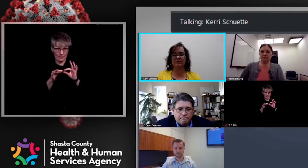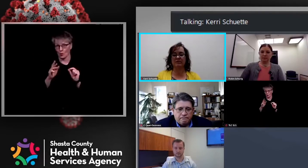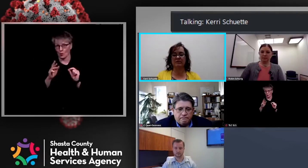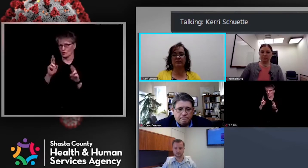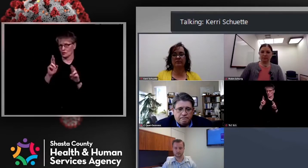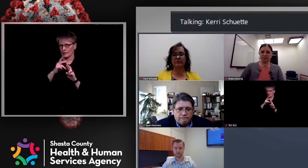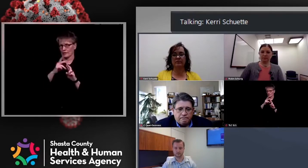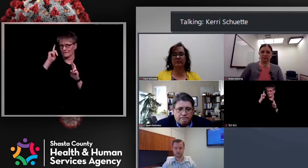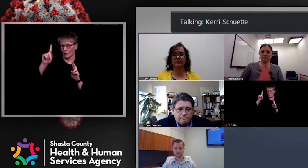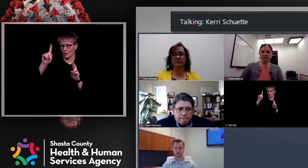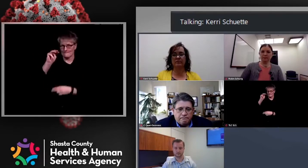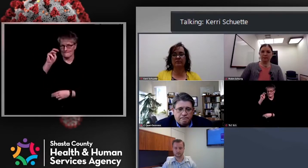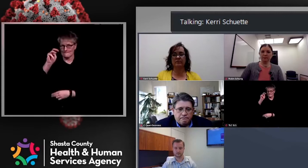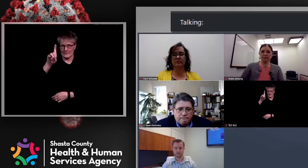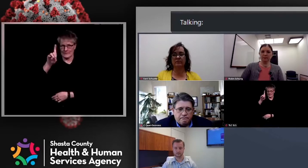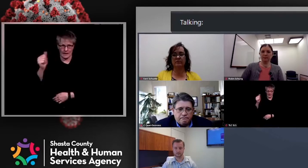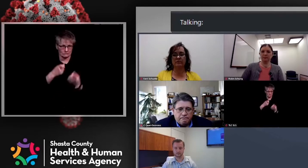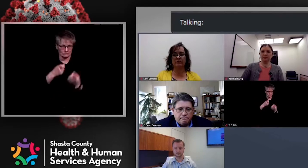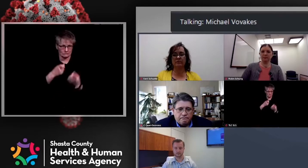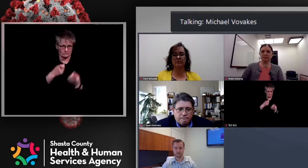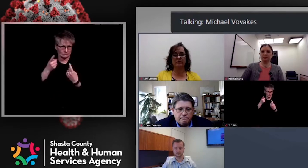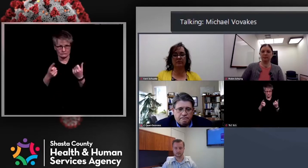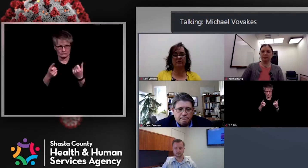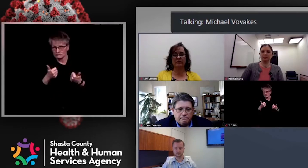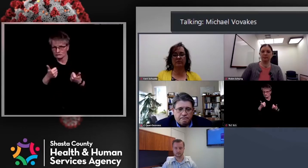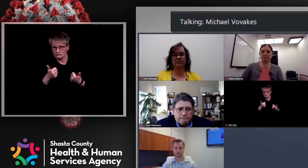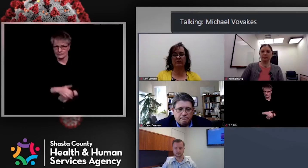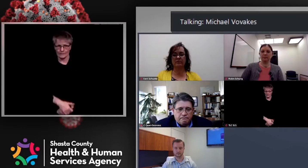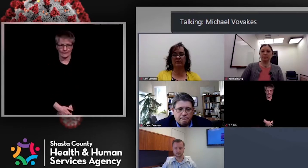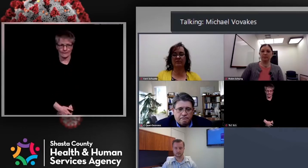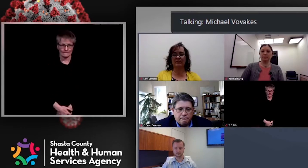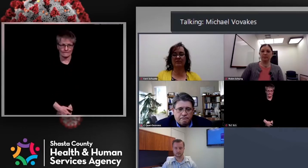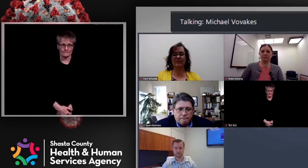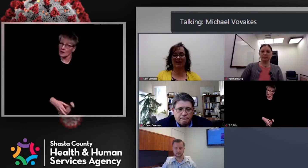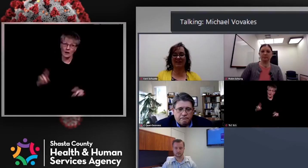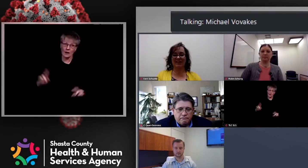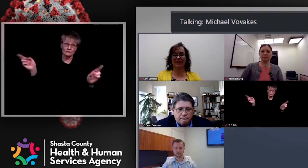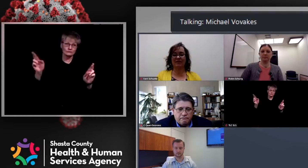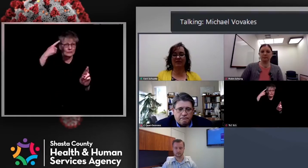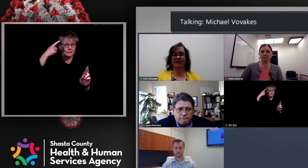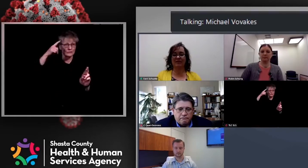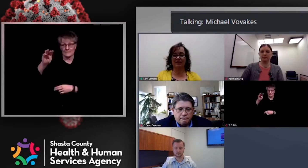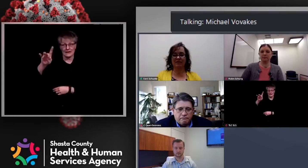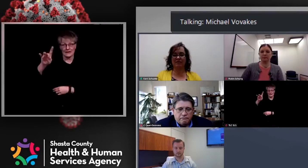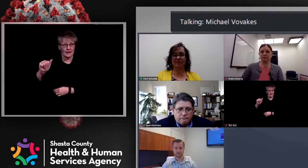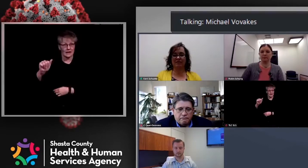Yeah, I'm ready for media questions. I think Robin covered that fairly well. I have more